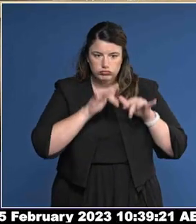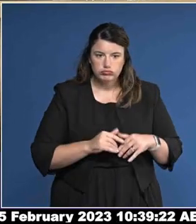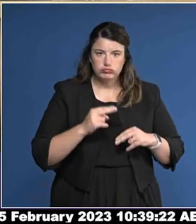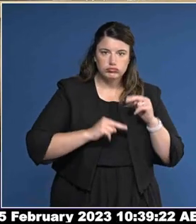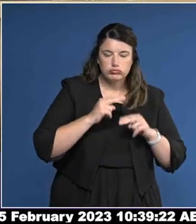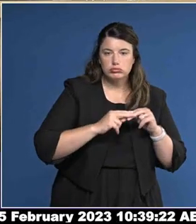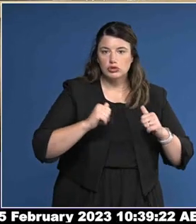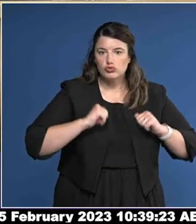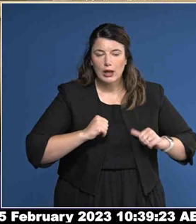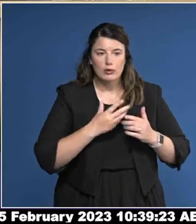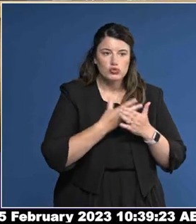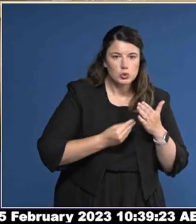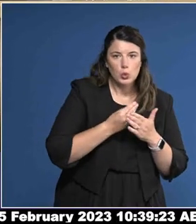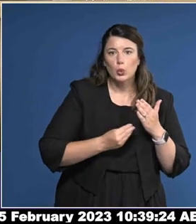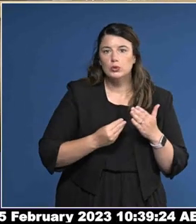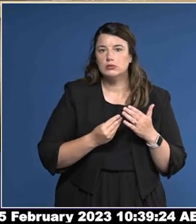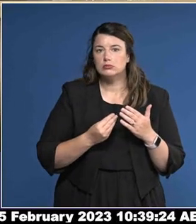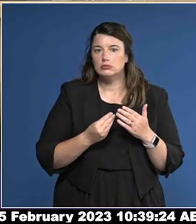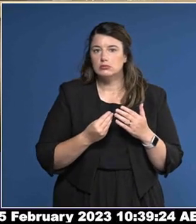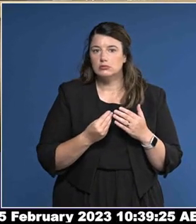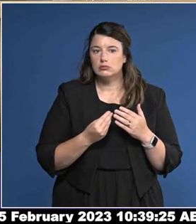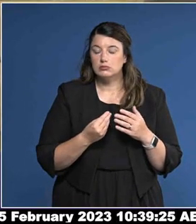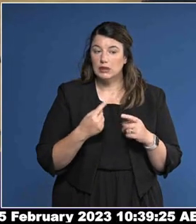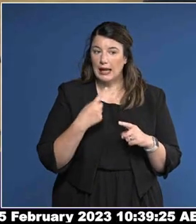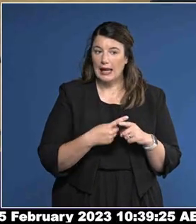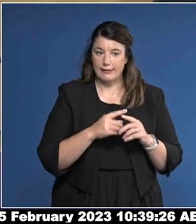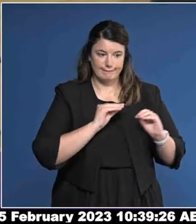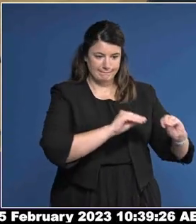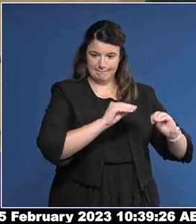conducting the training arrangements in the organisation?